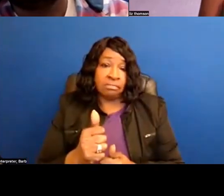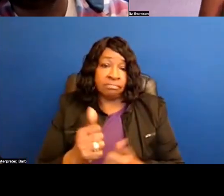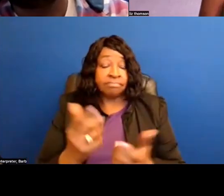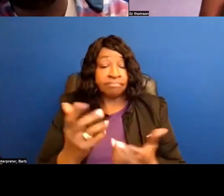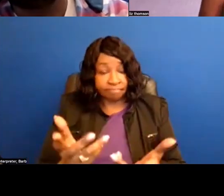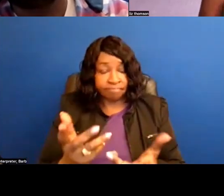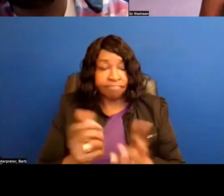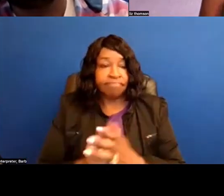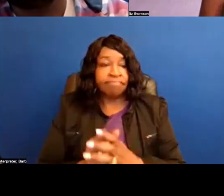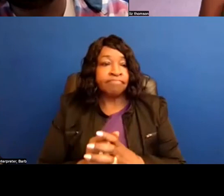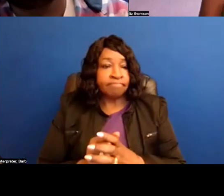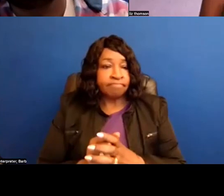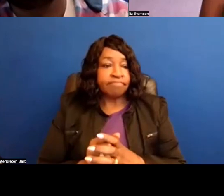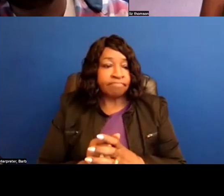Yeah, this is Liz.